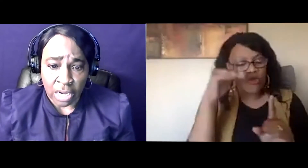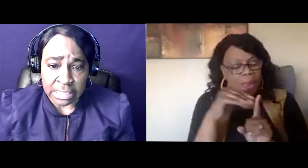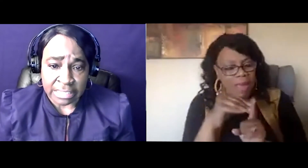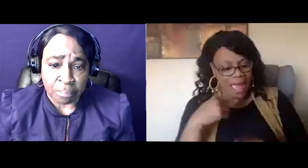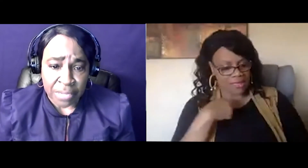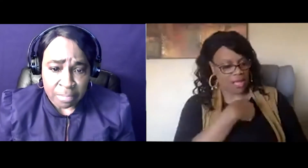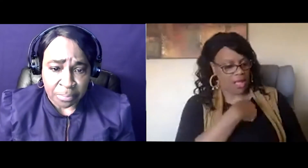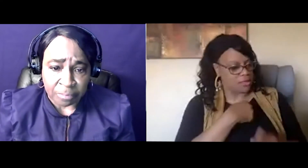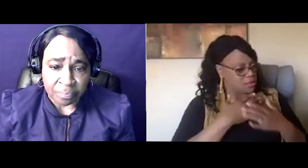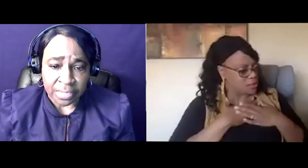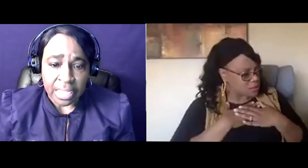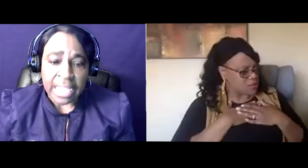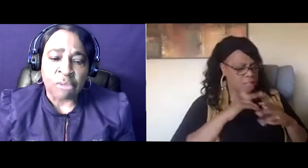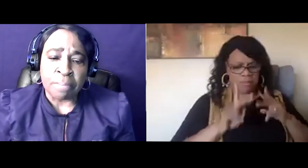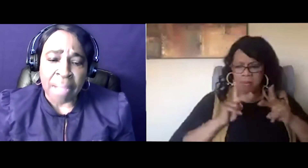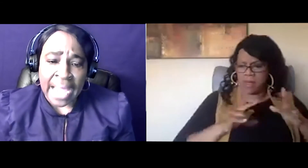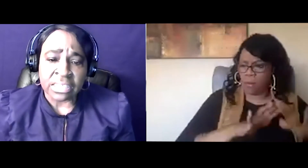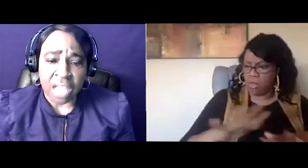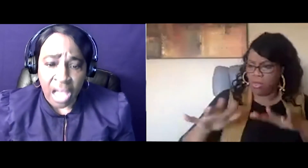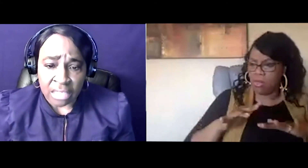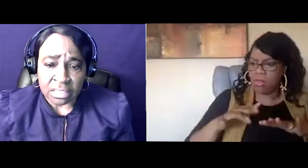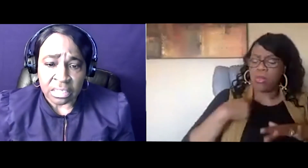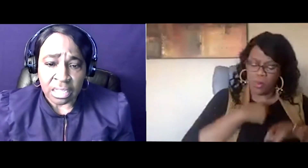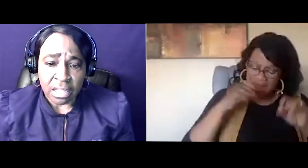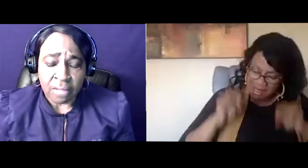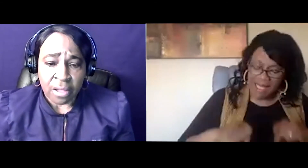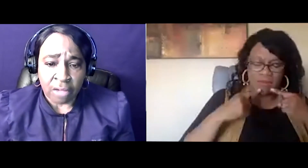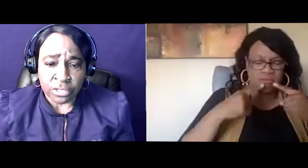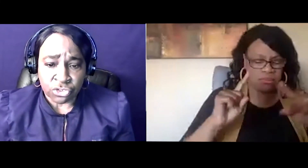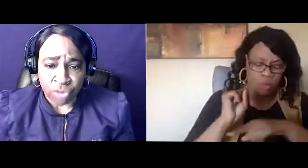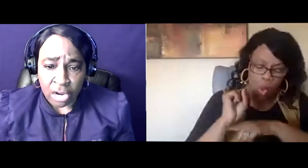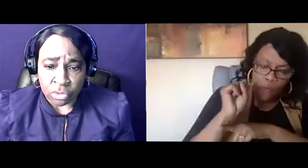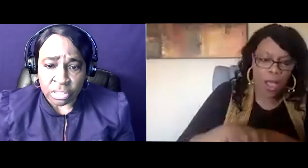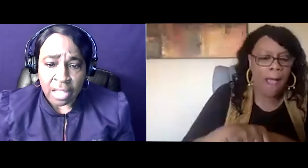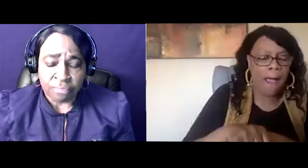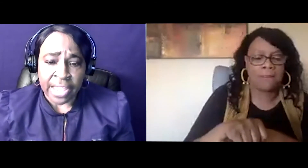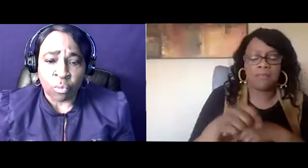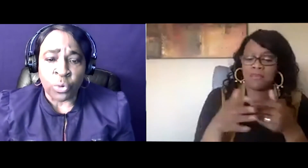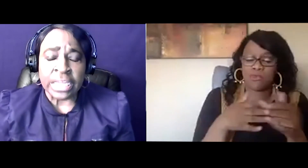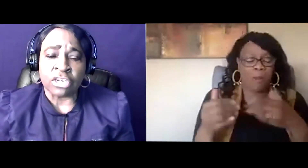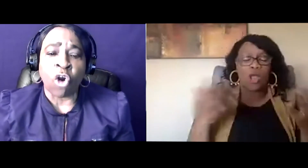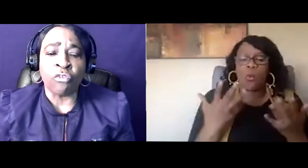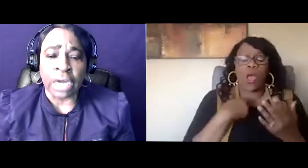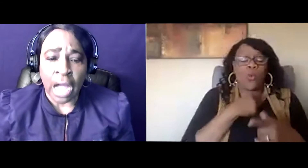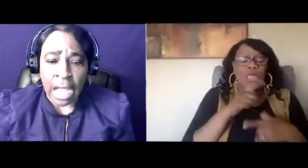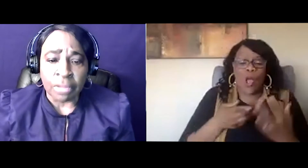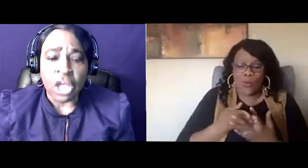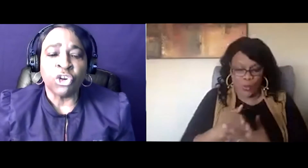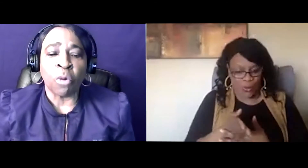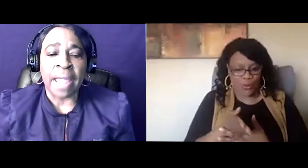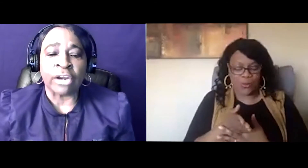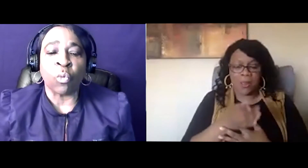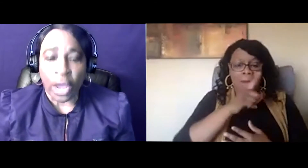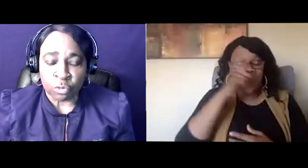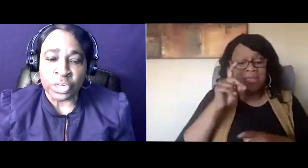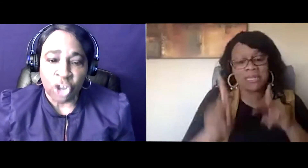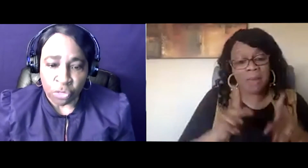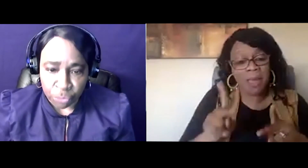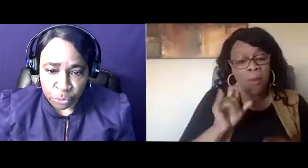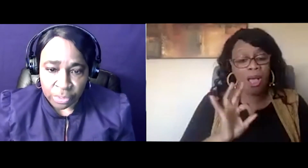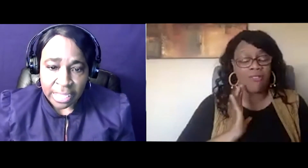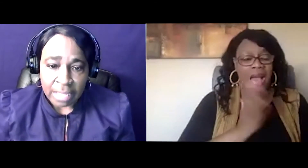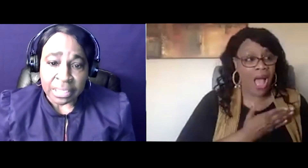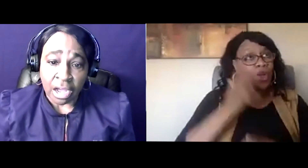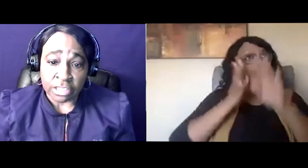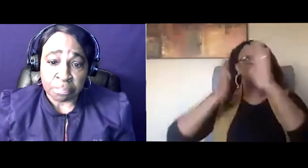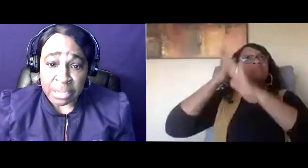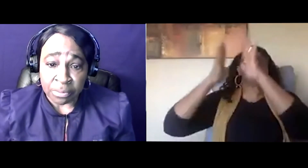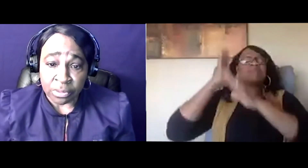us as a people. It reminds us of the struggles that we can overcome, no matter what we go through, because people,